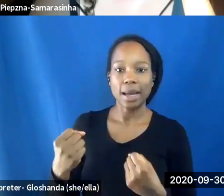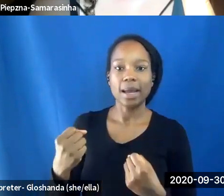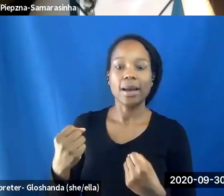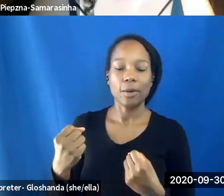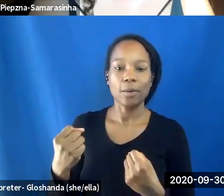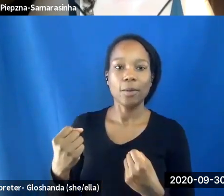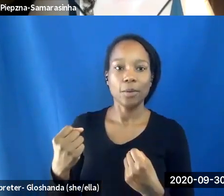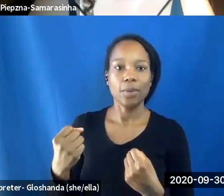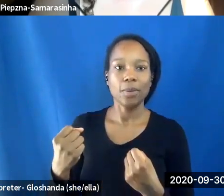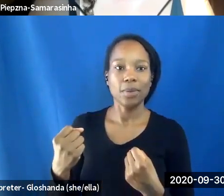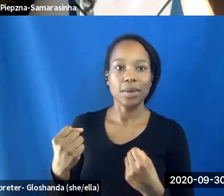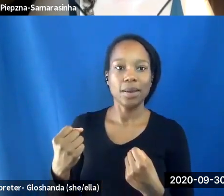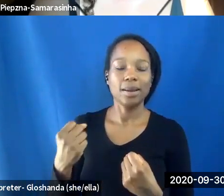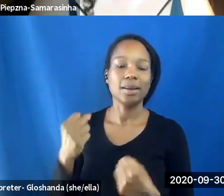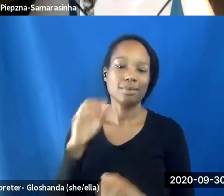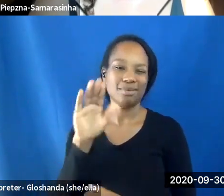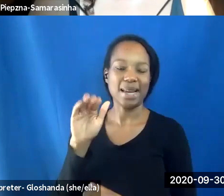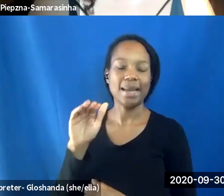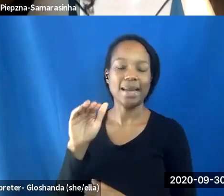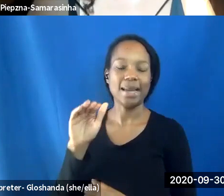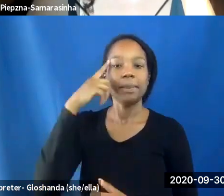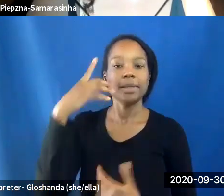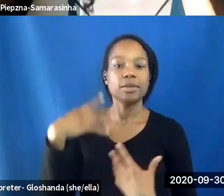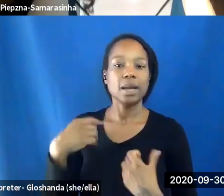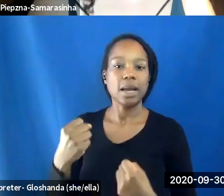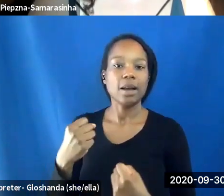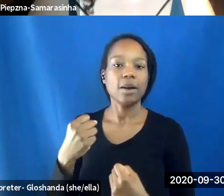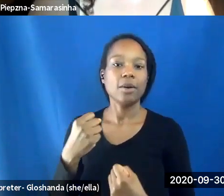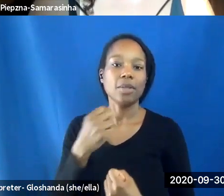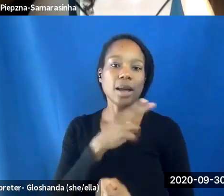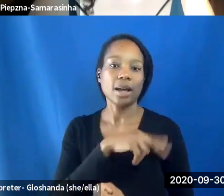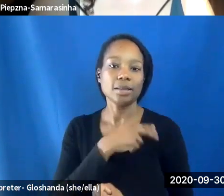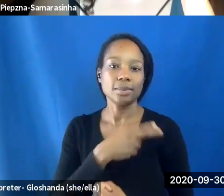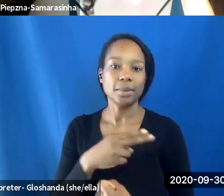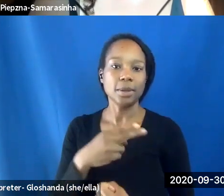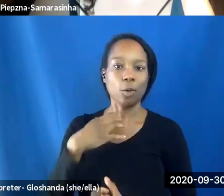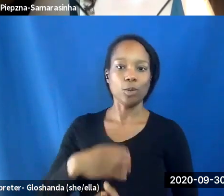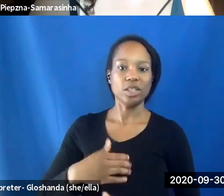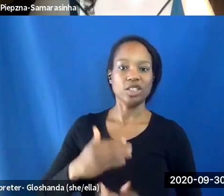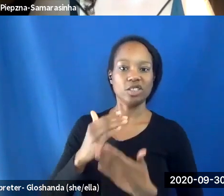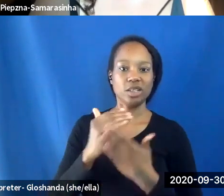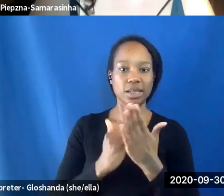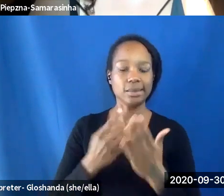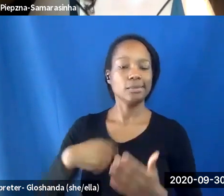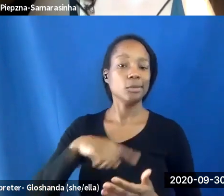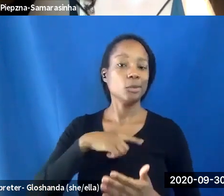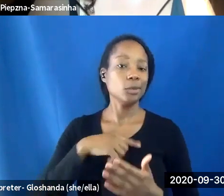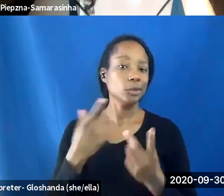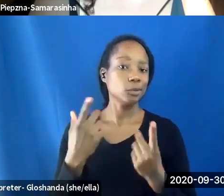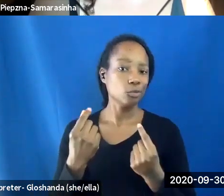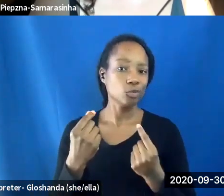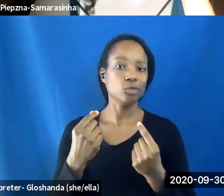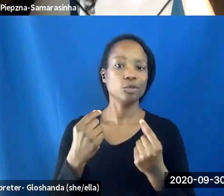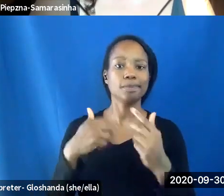bye, essentially what we've done is build relationships with these institutions and be able to connect with folks who are